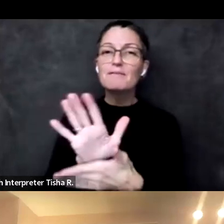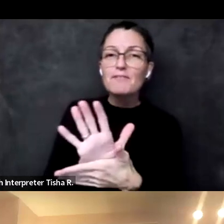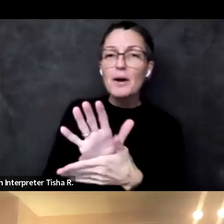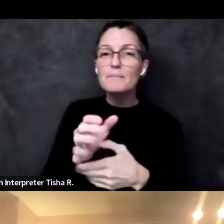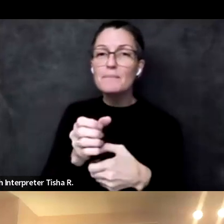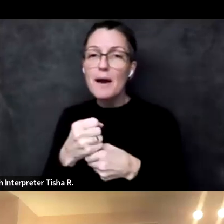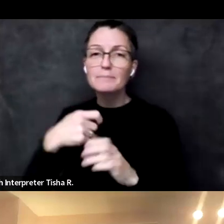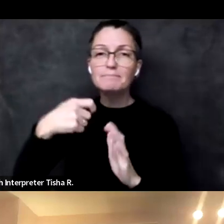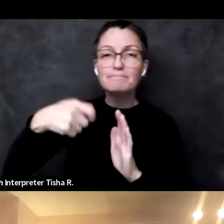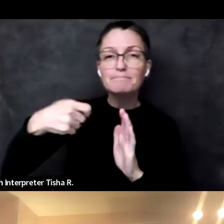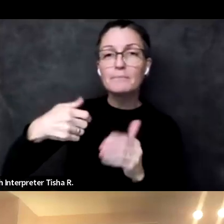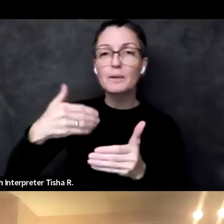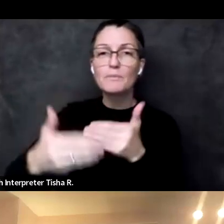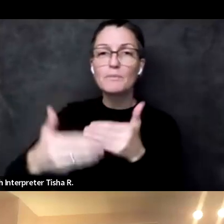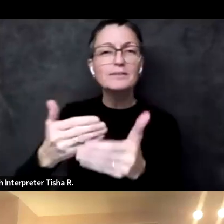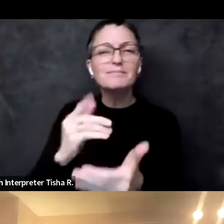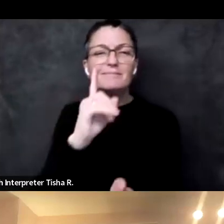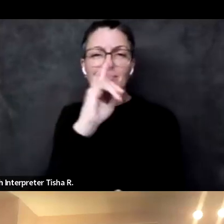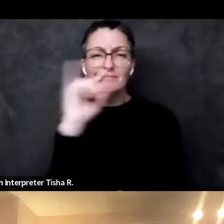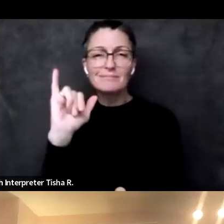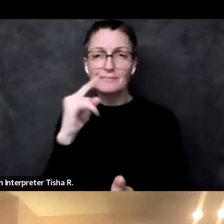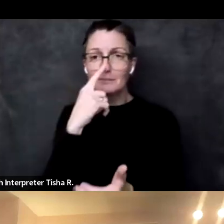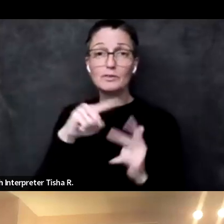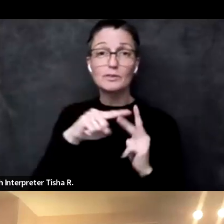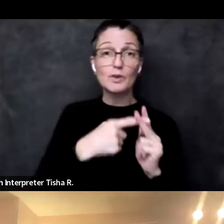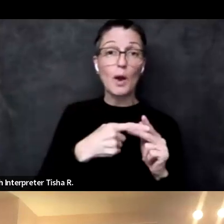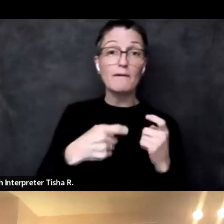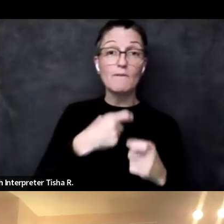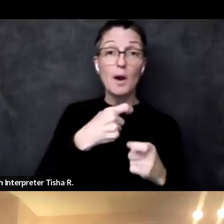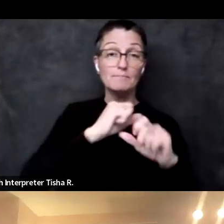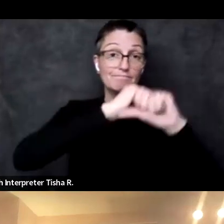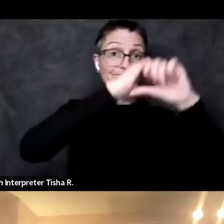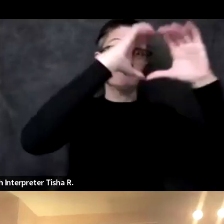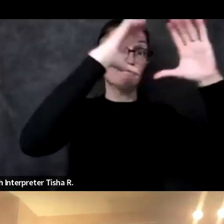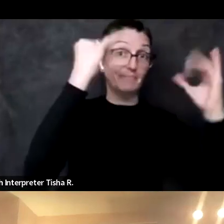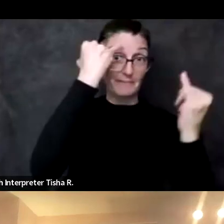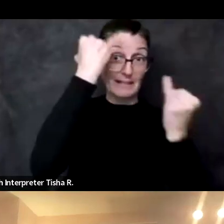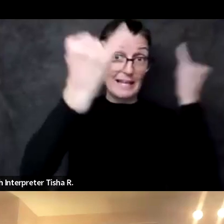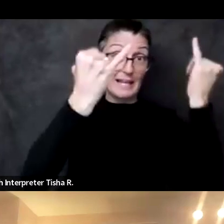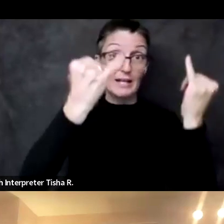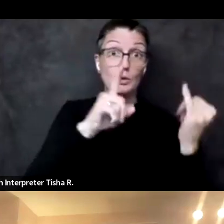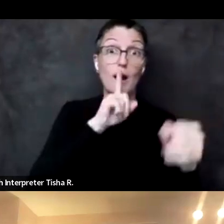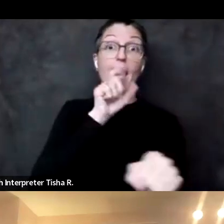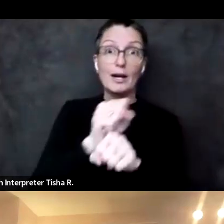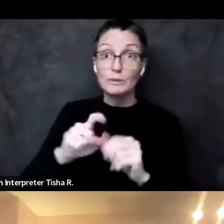Can you take us through from ideation to when you're on the ground, literally filming?